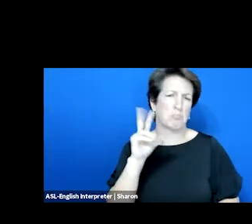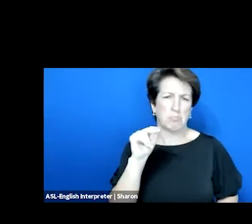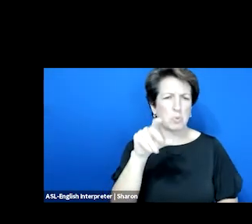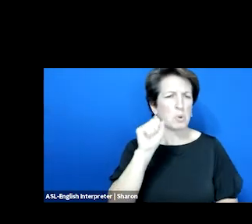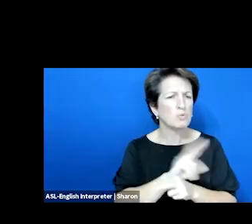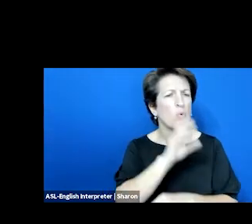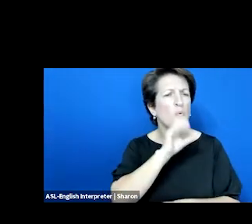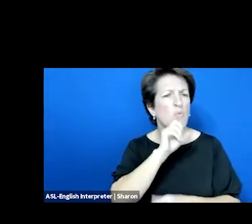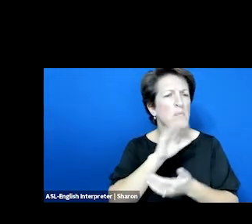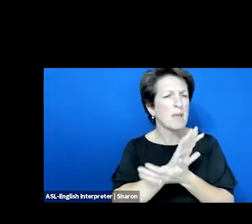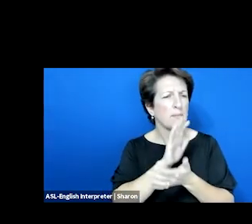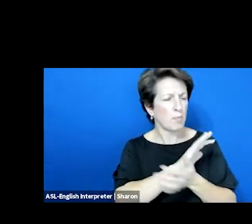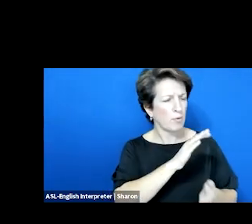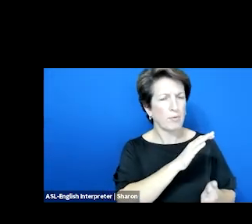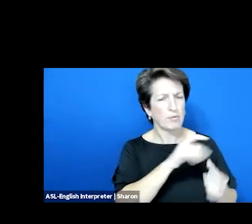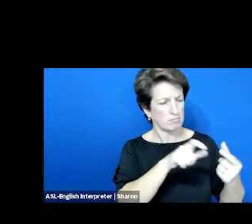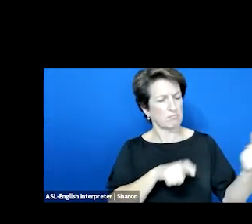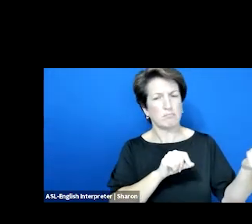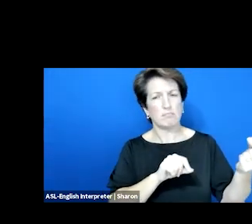of black squares arranged in a square grid on